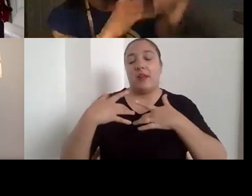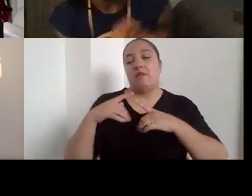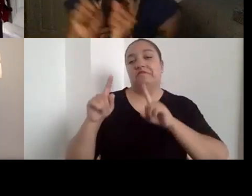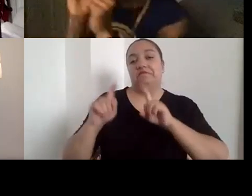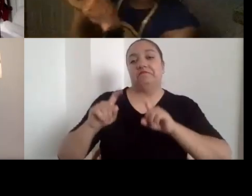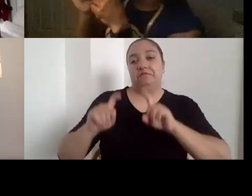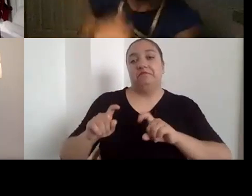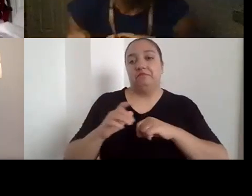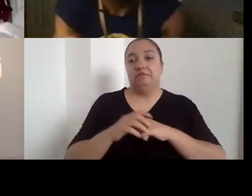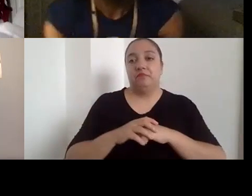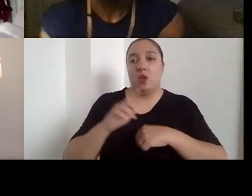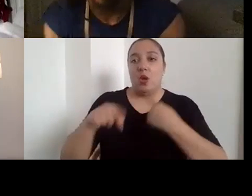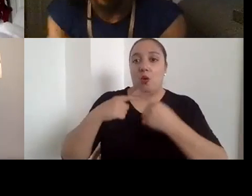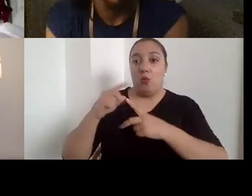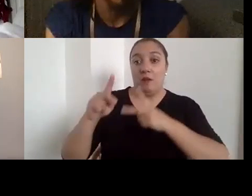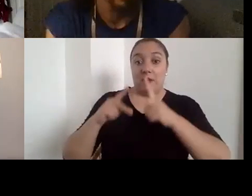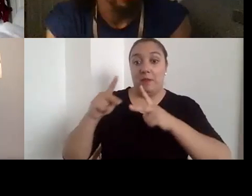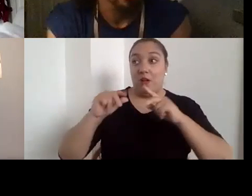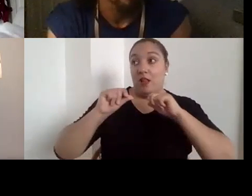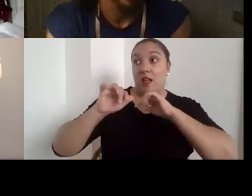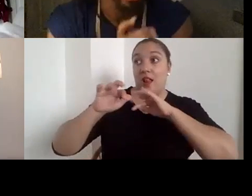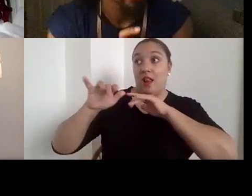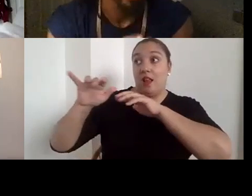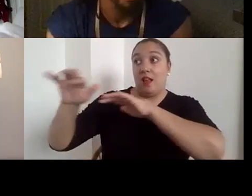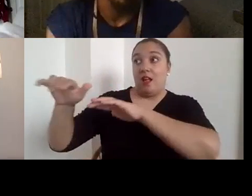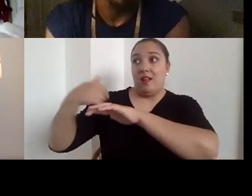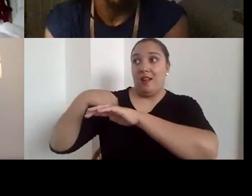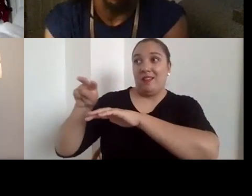way I want to go that way and I think in that regard I